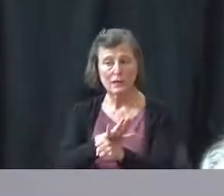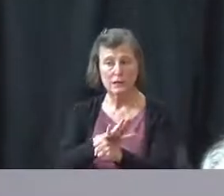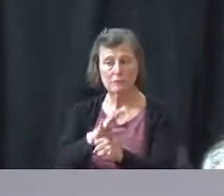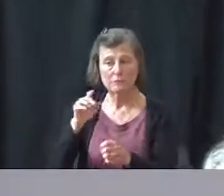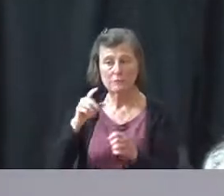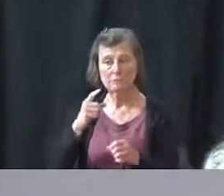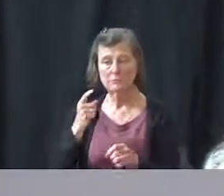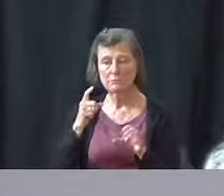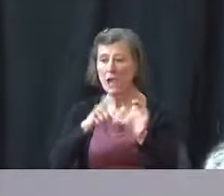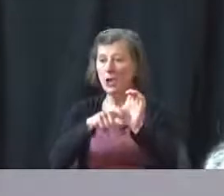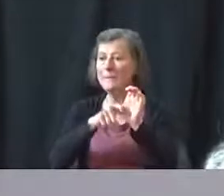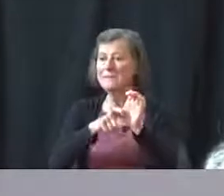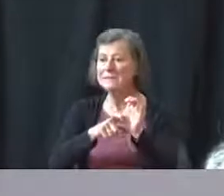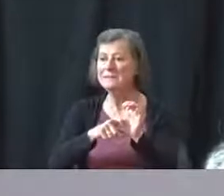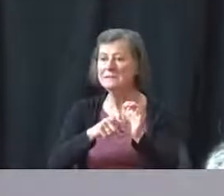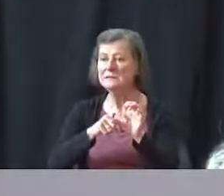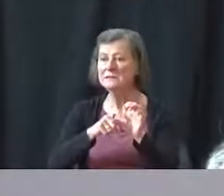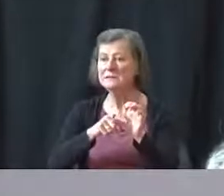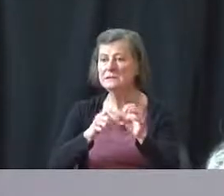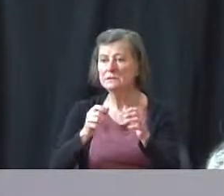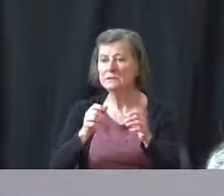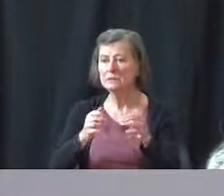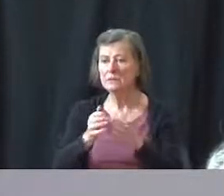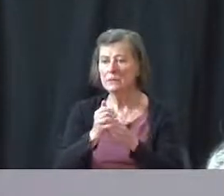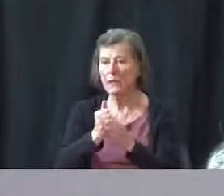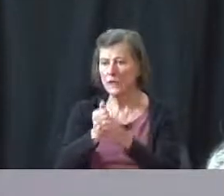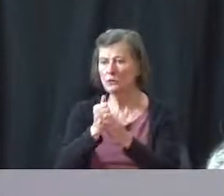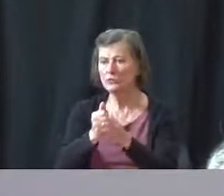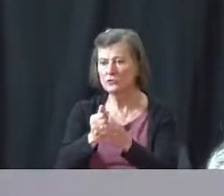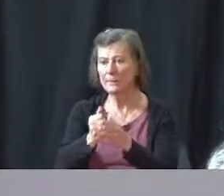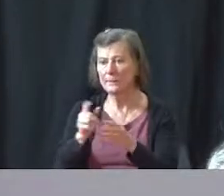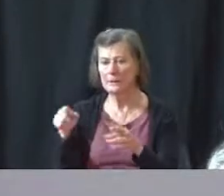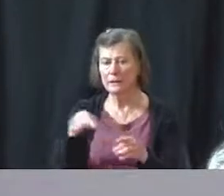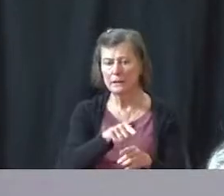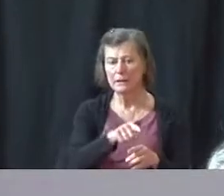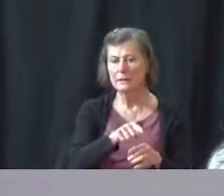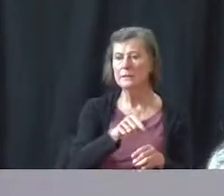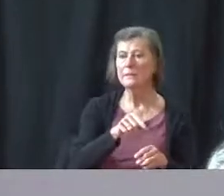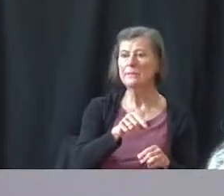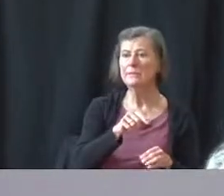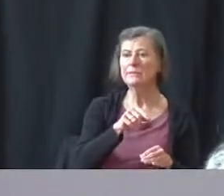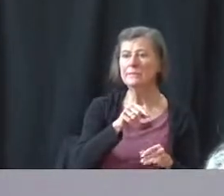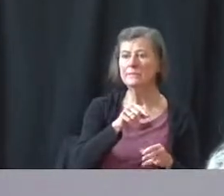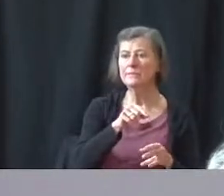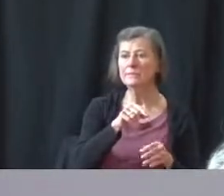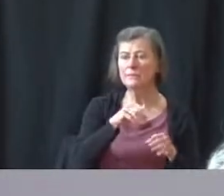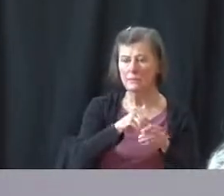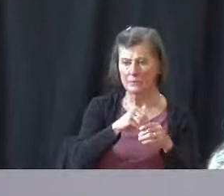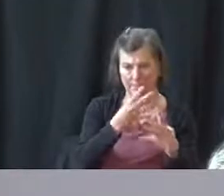and suffered under inhumane conditions, which led to his death.